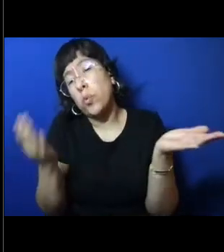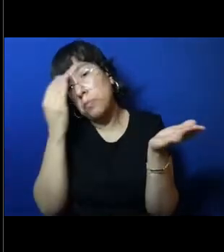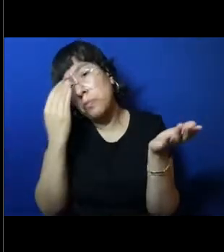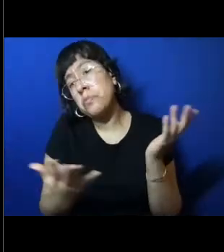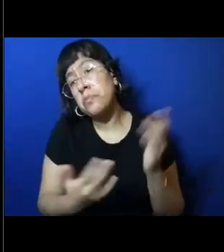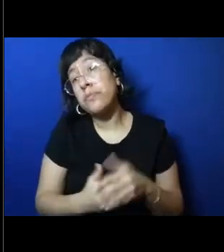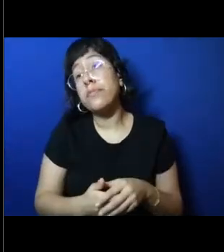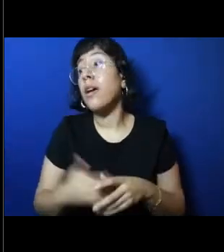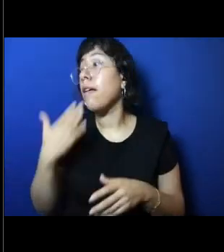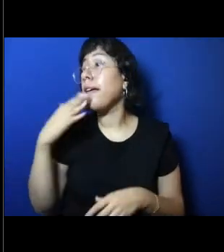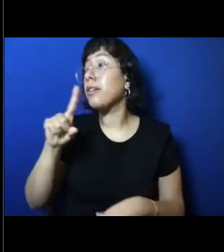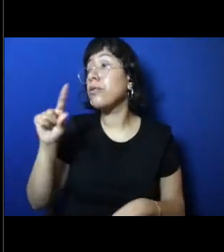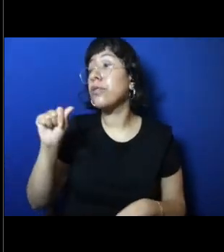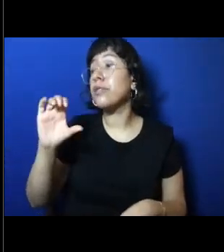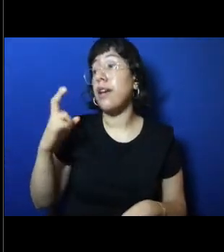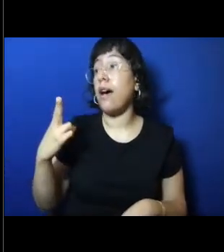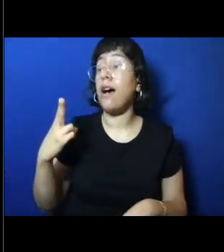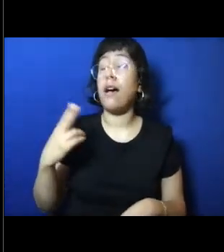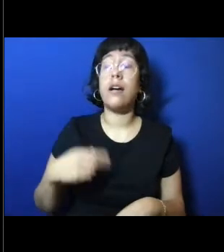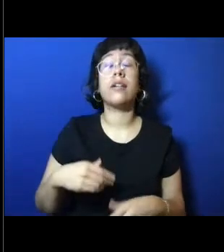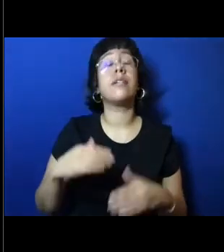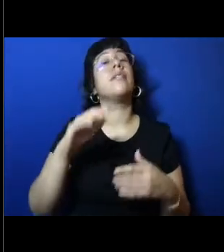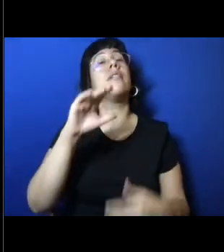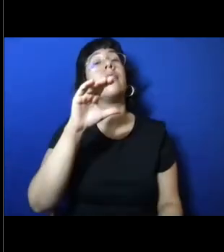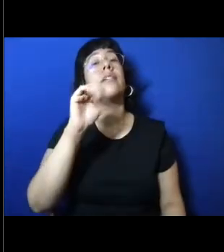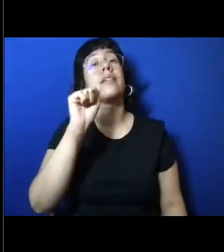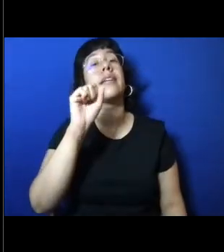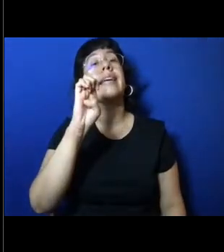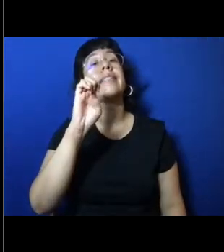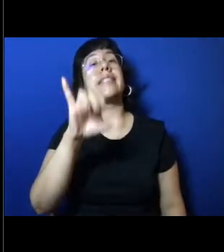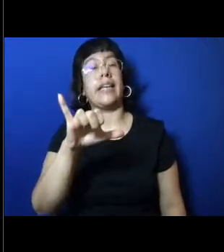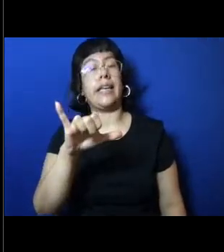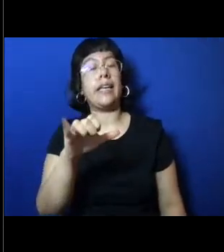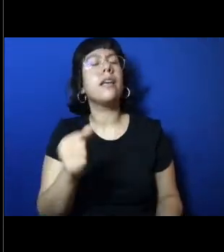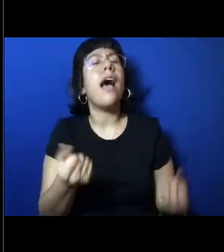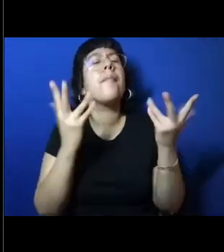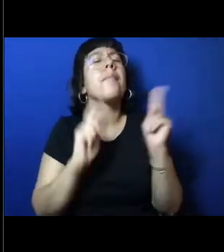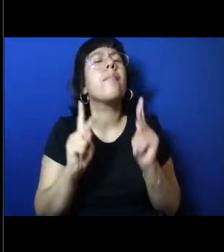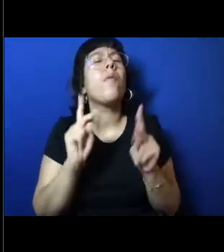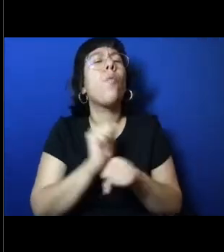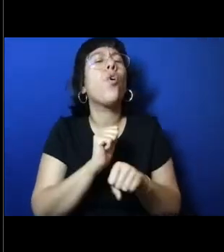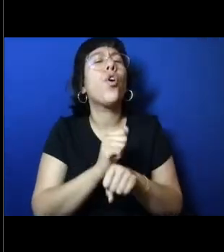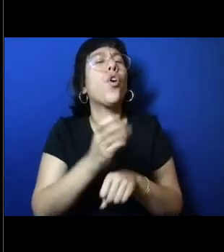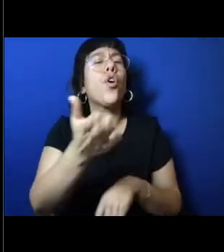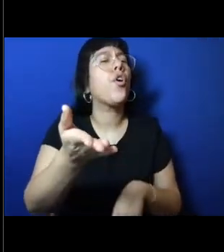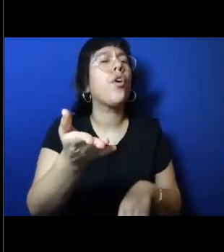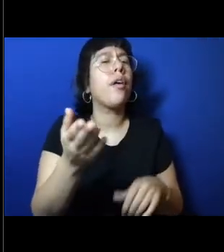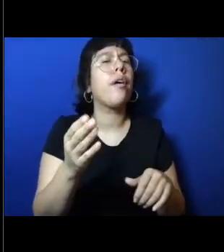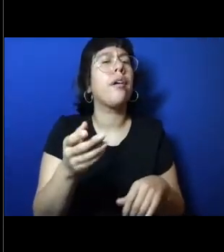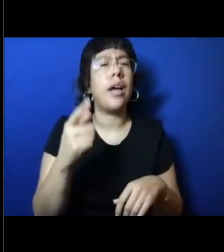Casey wants to know how many people work there? And that looks like a building right in the middle, right.